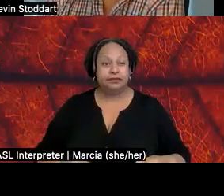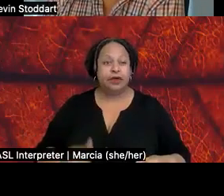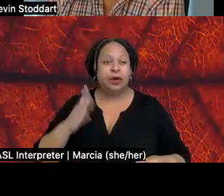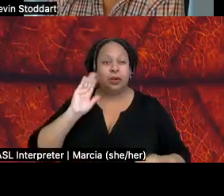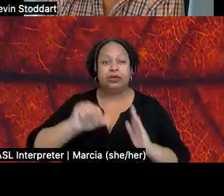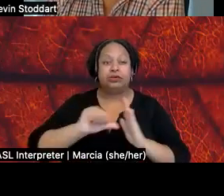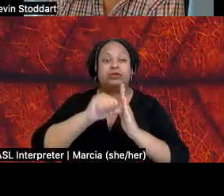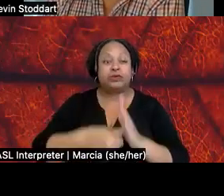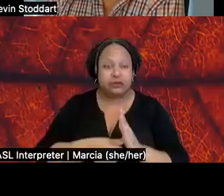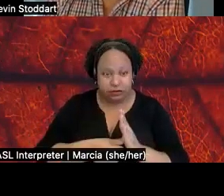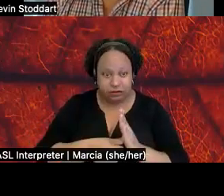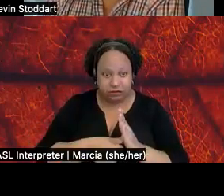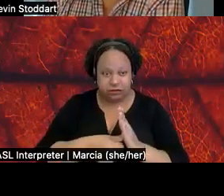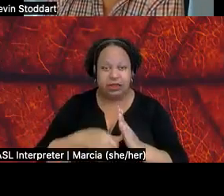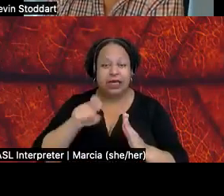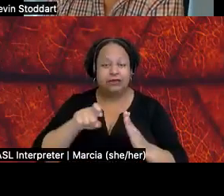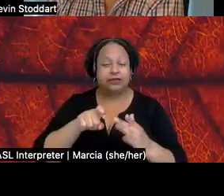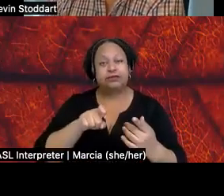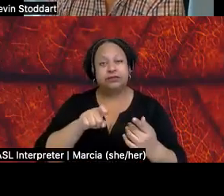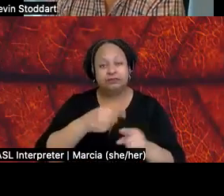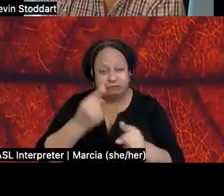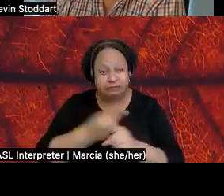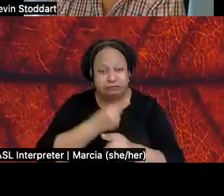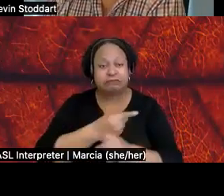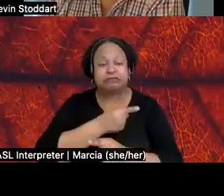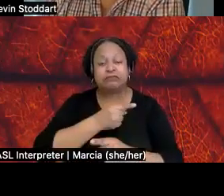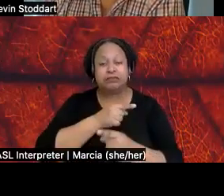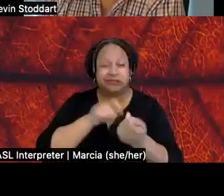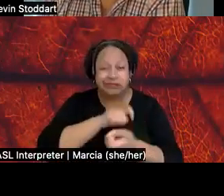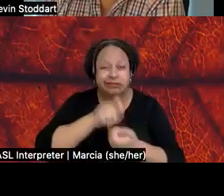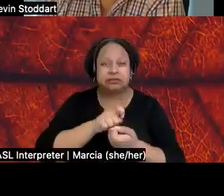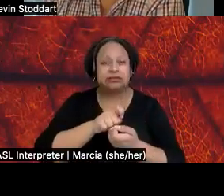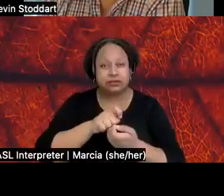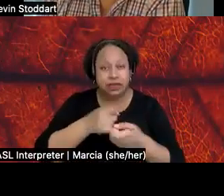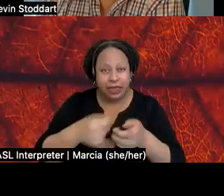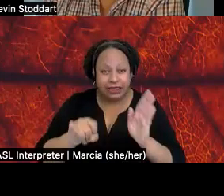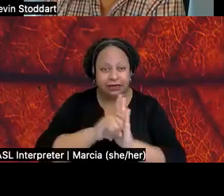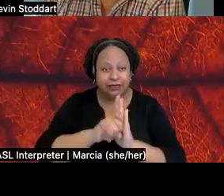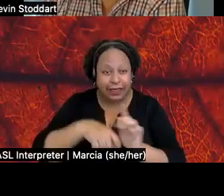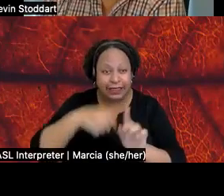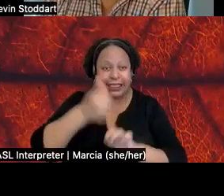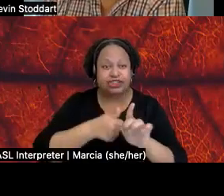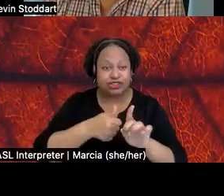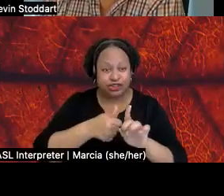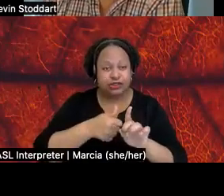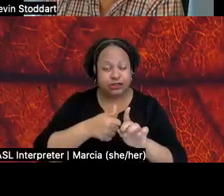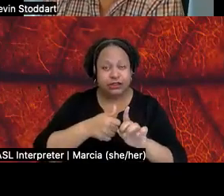precisely identify each of these coexisting conditions in order to